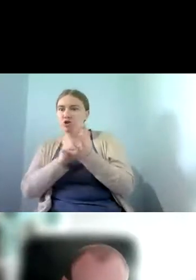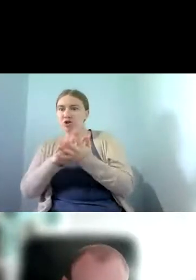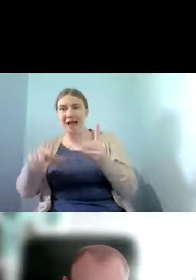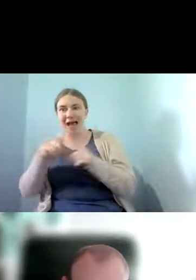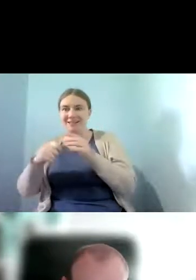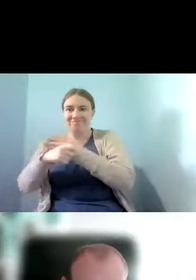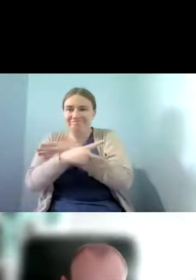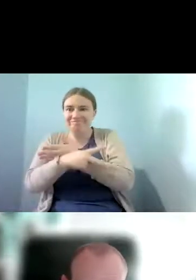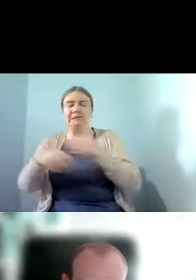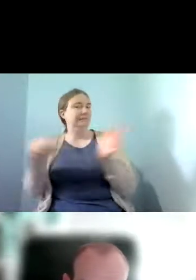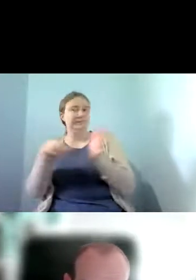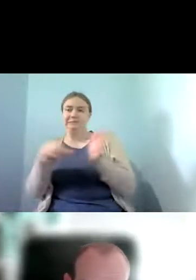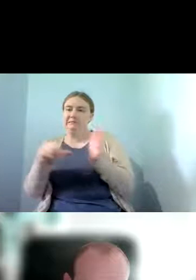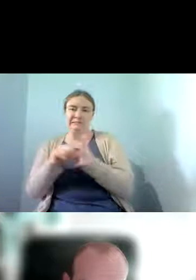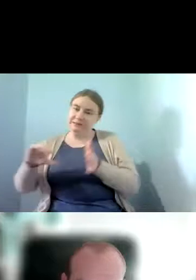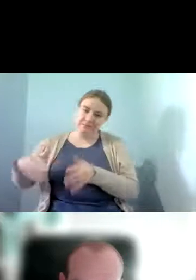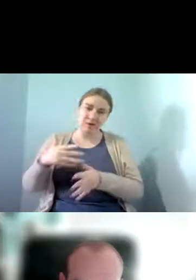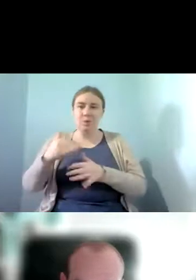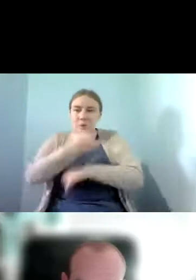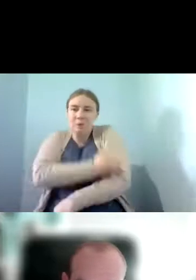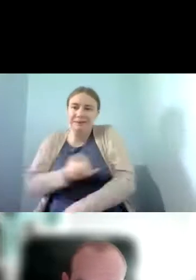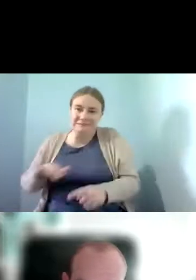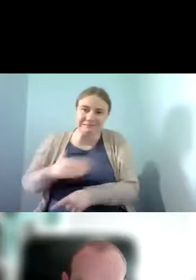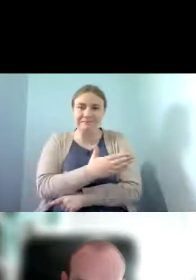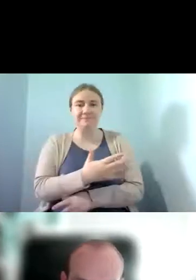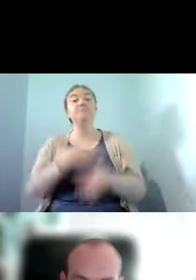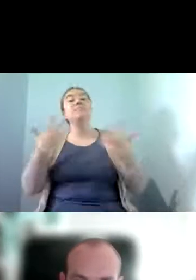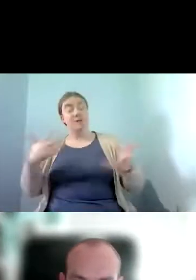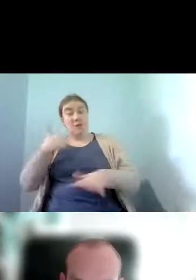so where are the ways weirs and locks were constructed along the river in six locations